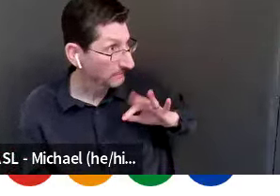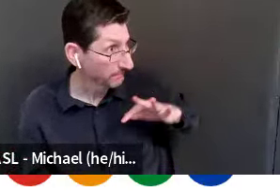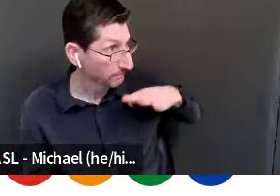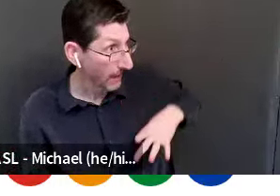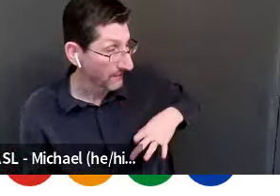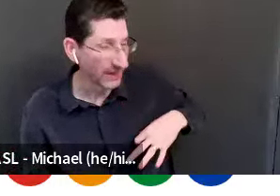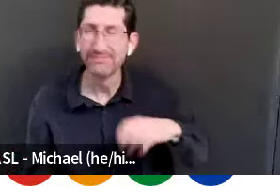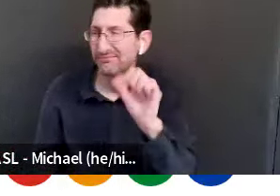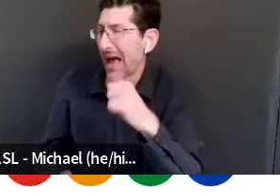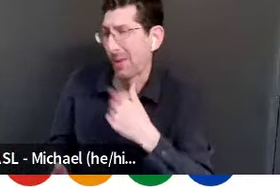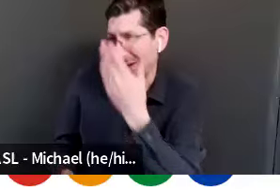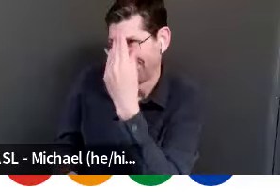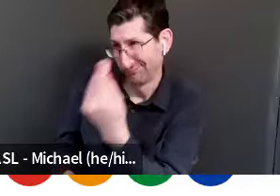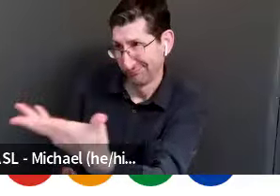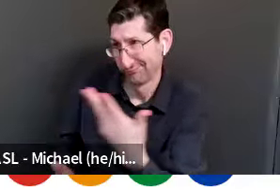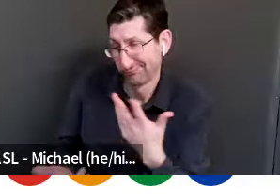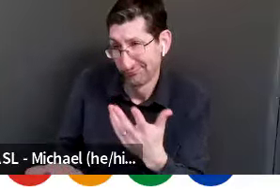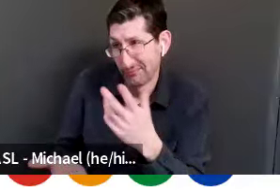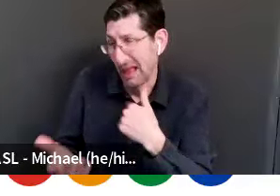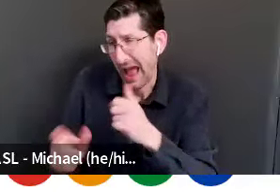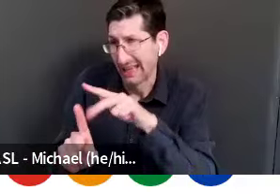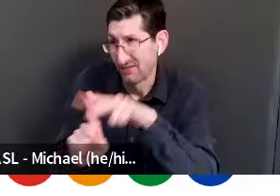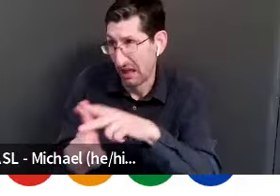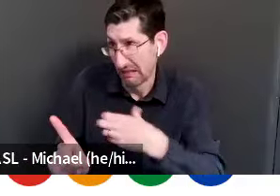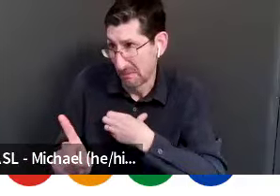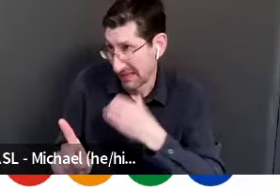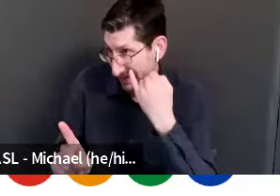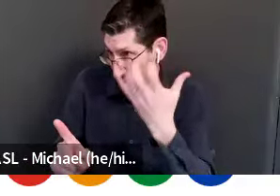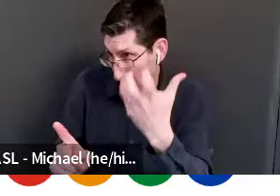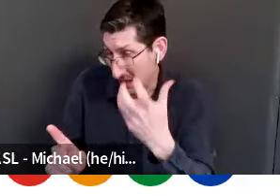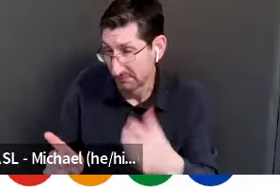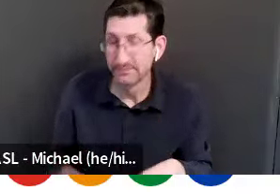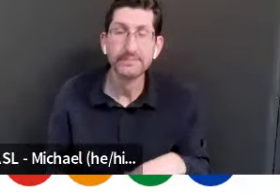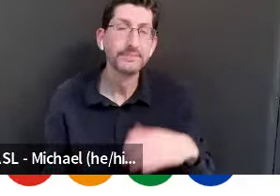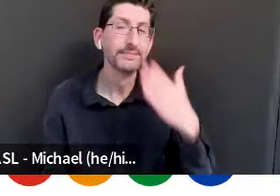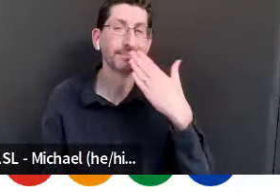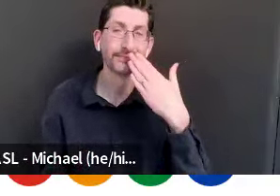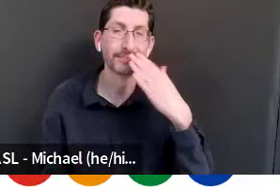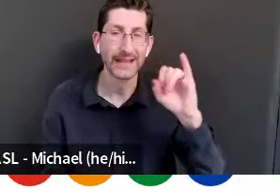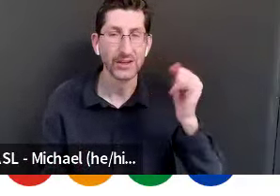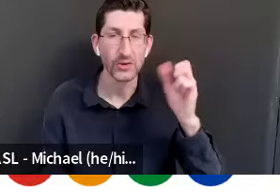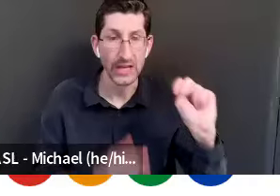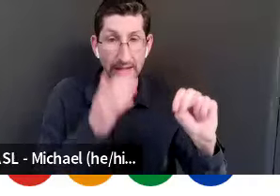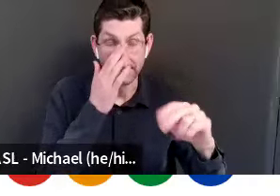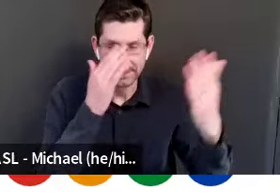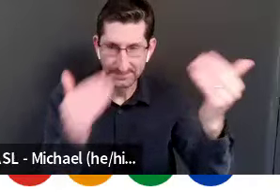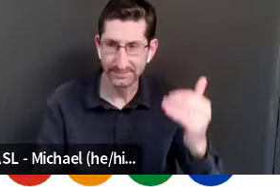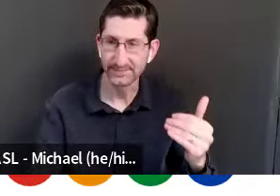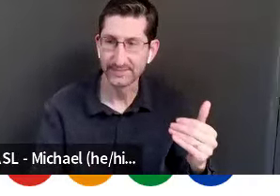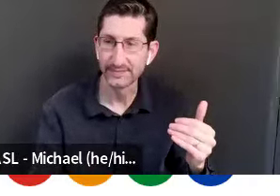I DON'T HAVE TO FIND MY WAY TO CENTRAL -- THAT WOULD BE A BENEFIT. THANKS. JUST WANTED TO LET YOU KNOW. CAN FILE A COMPLAINT, IF YOU